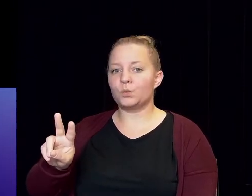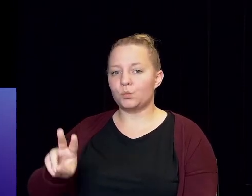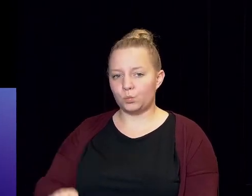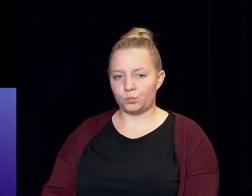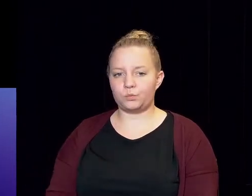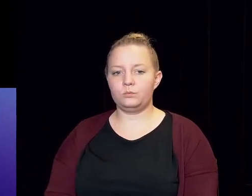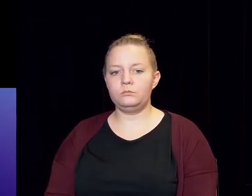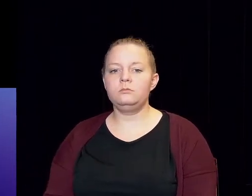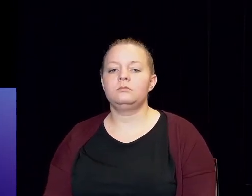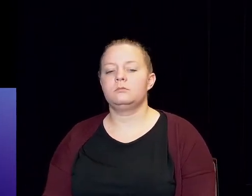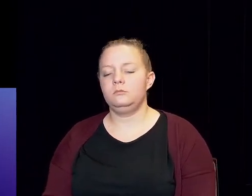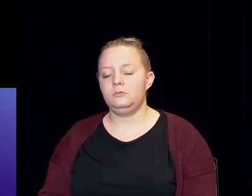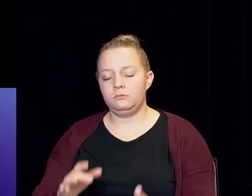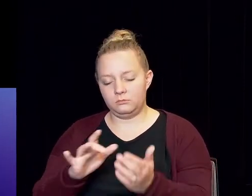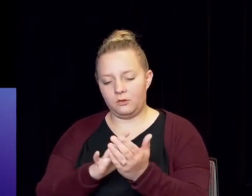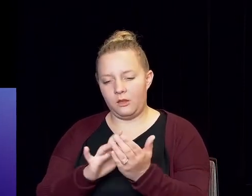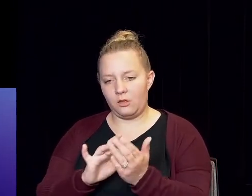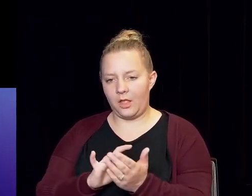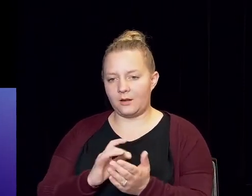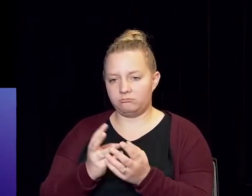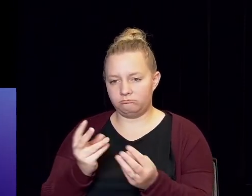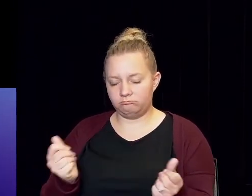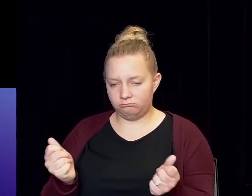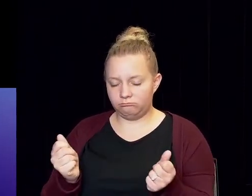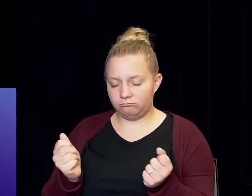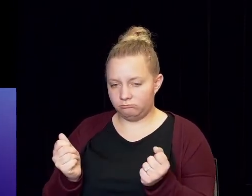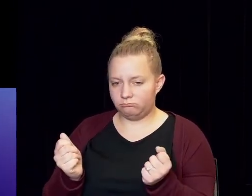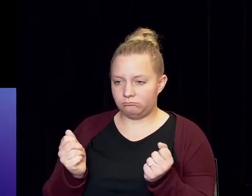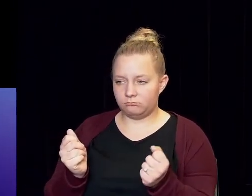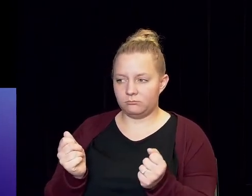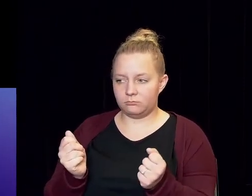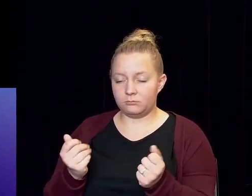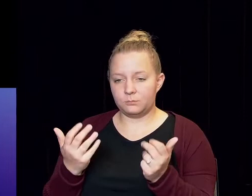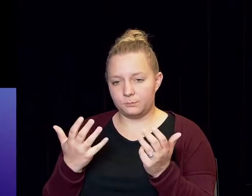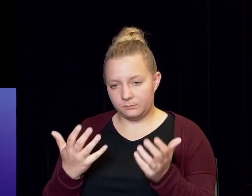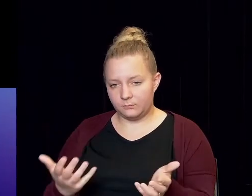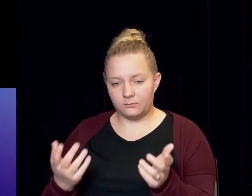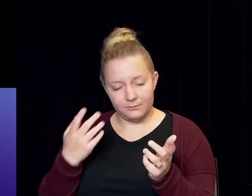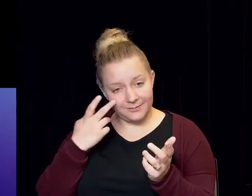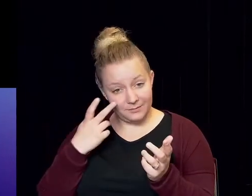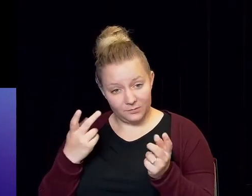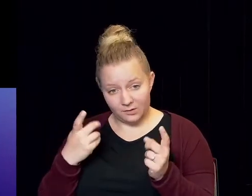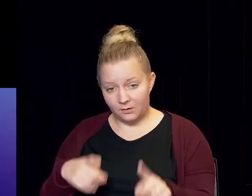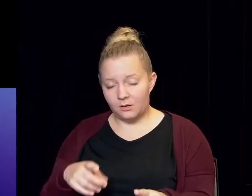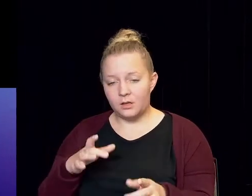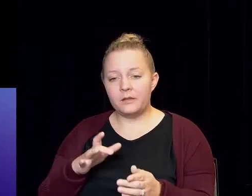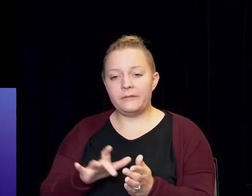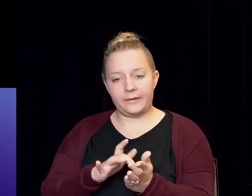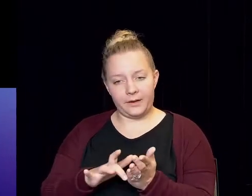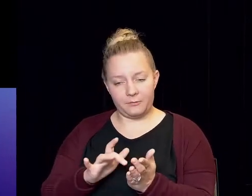Let's type that in the calculator. Well! Look what happened when I typed it in my calculator. I got